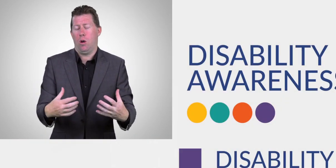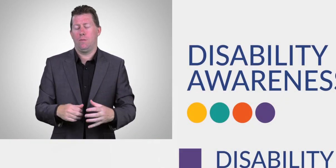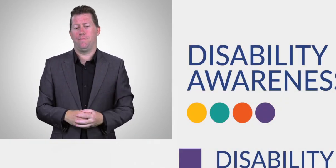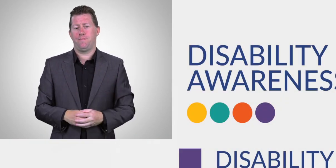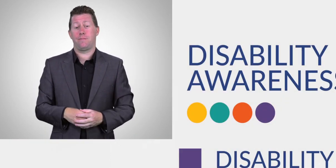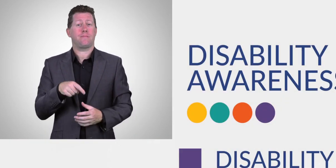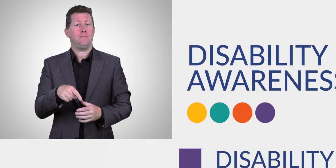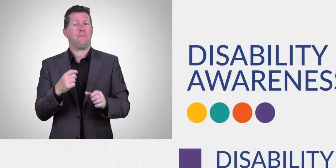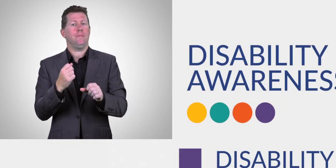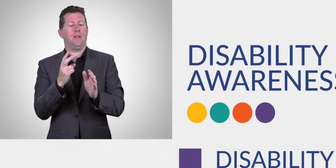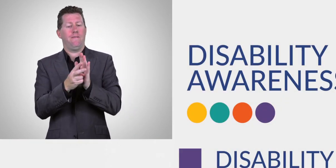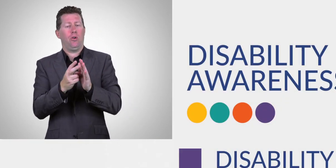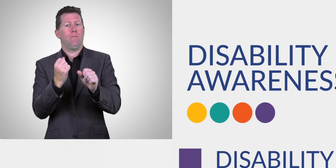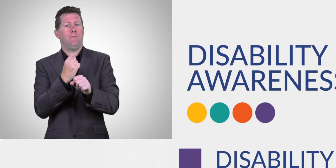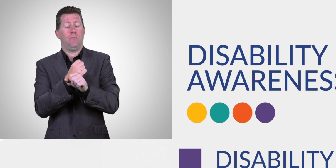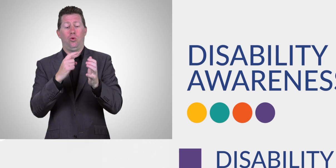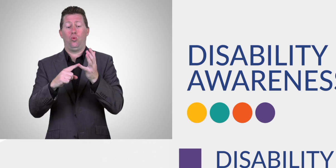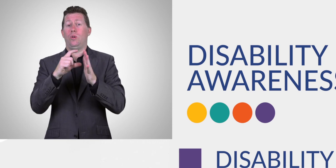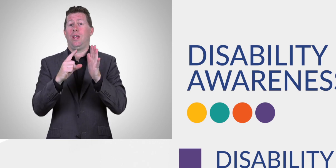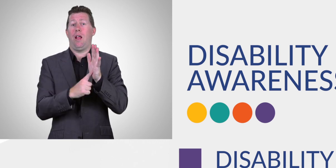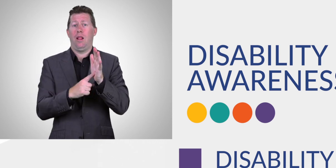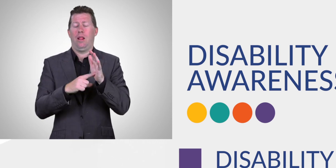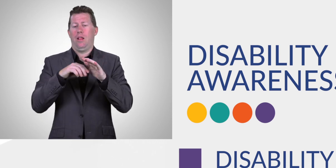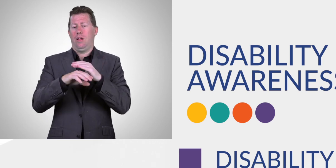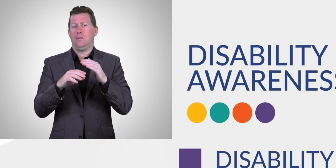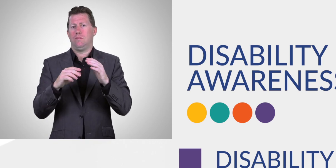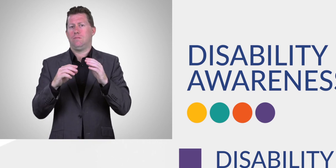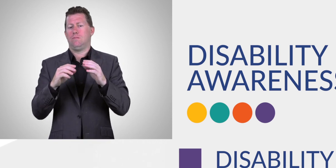This video was produced for the Universal Design for Learning in Tertiary Education